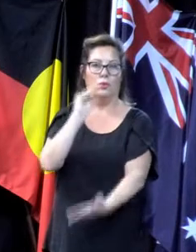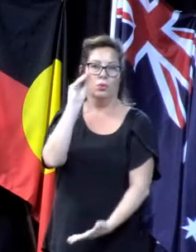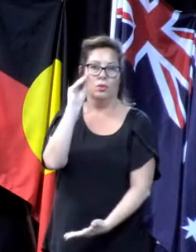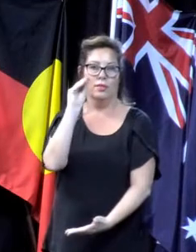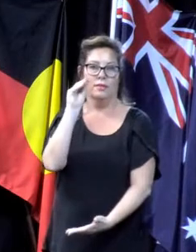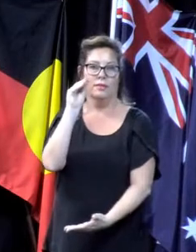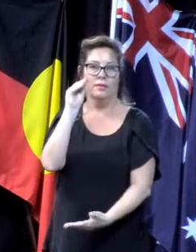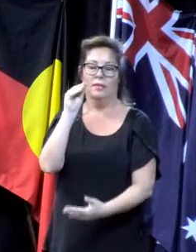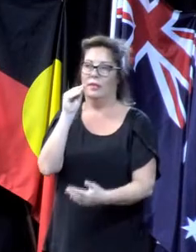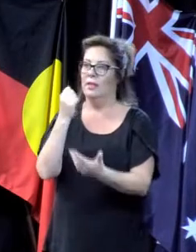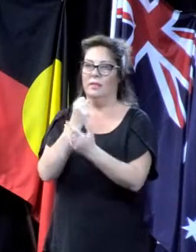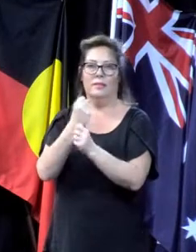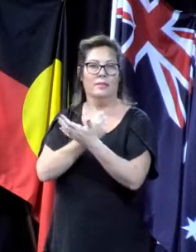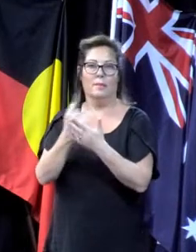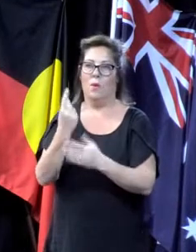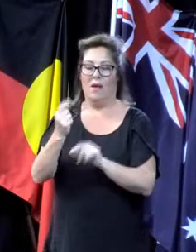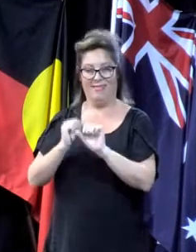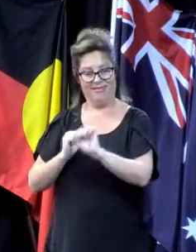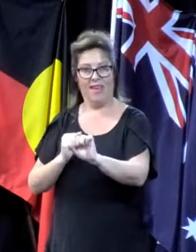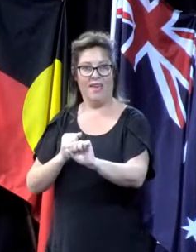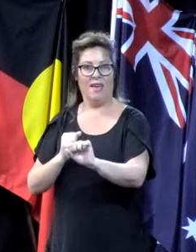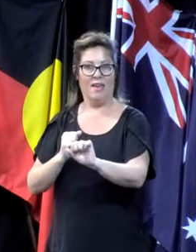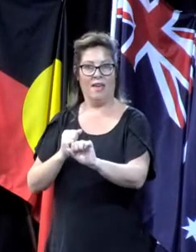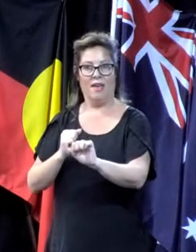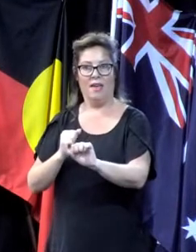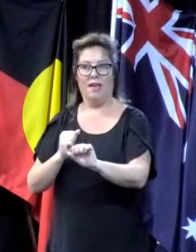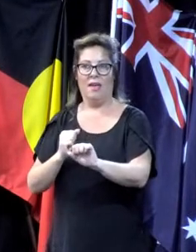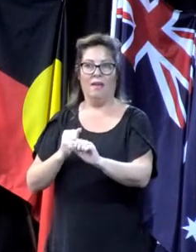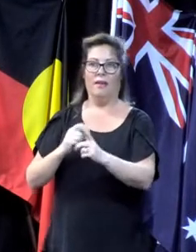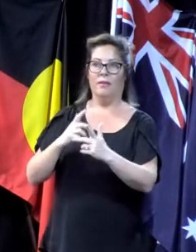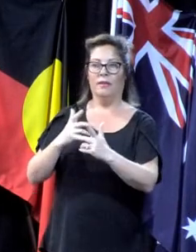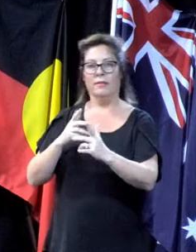The student's voice doesn't have to be verbal.